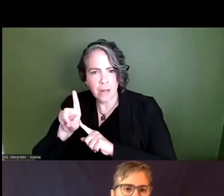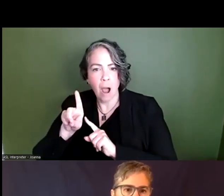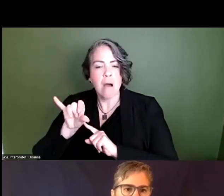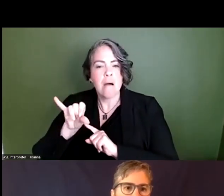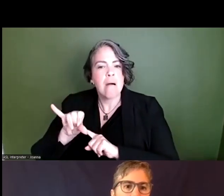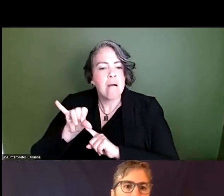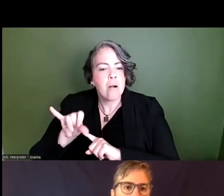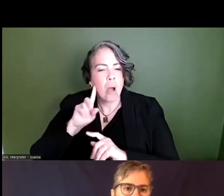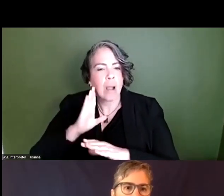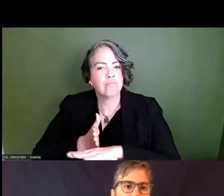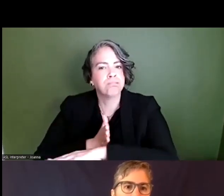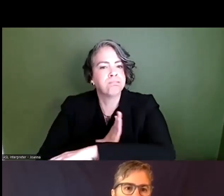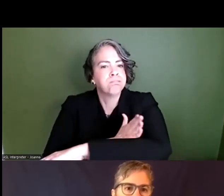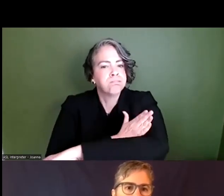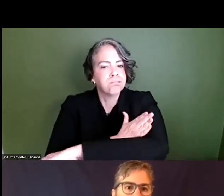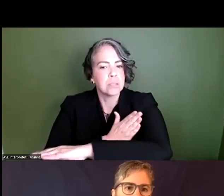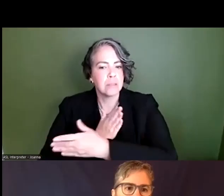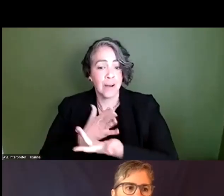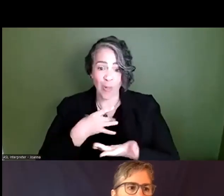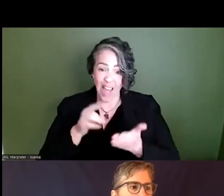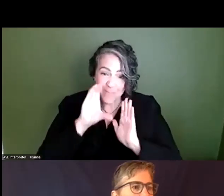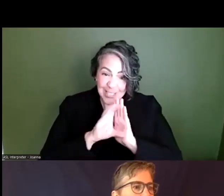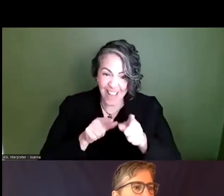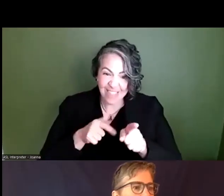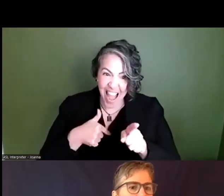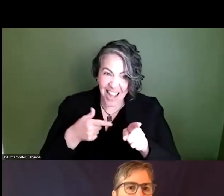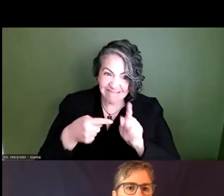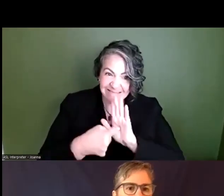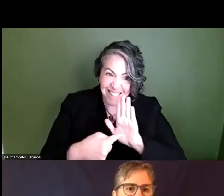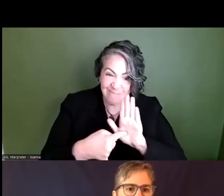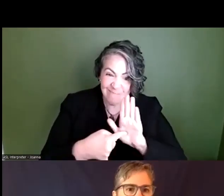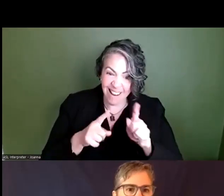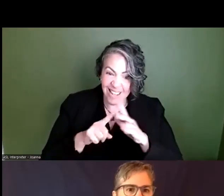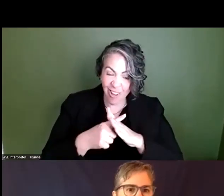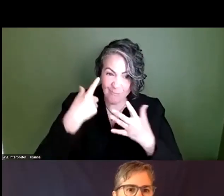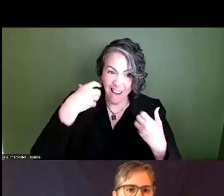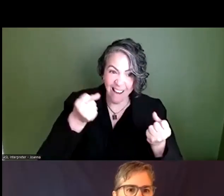you like pictures. I'll give you an example. This is what I look like coming in. Can you see this?